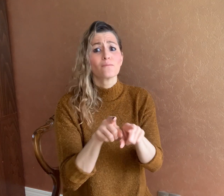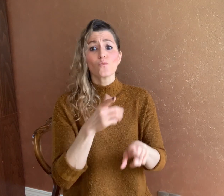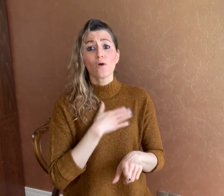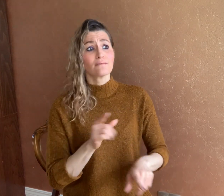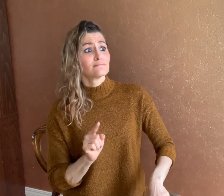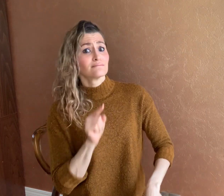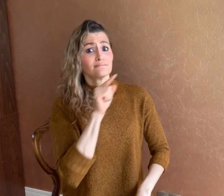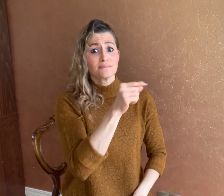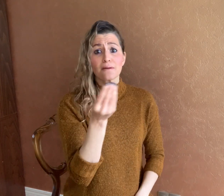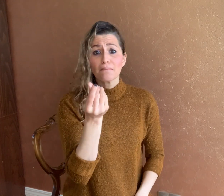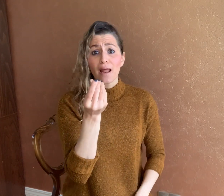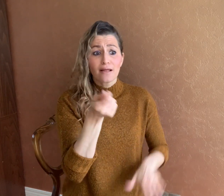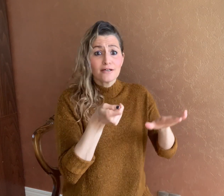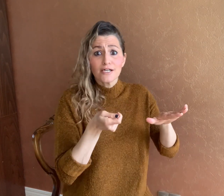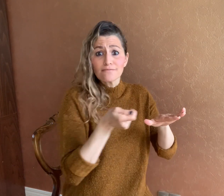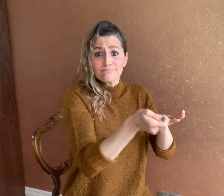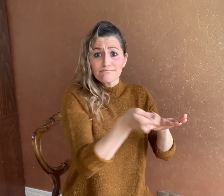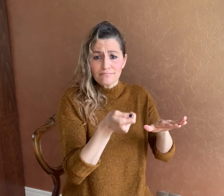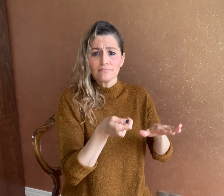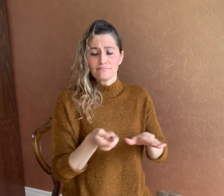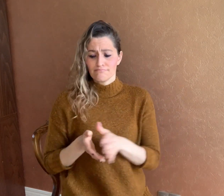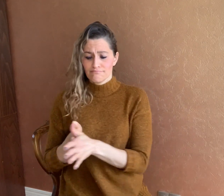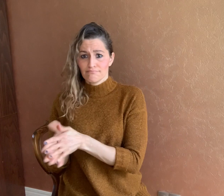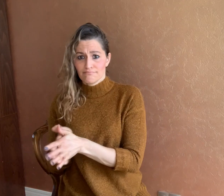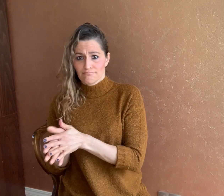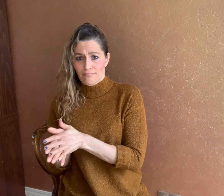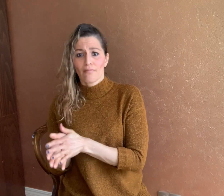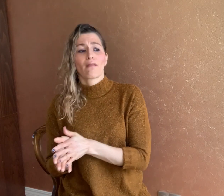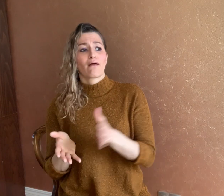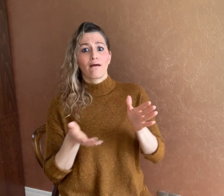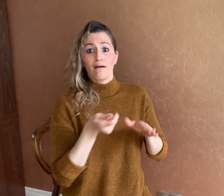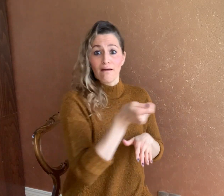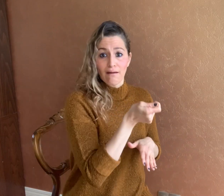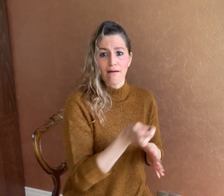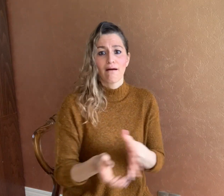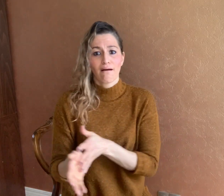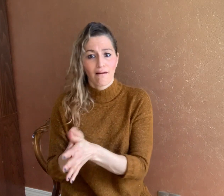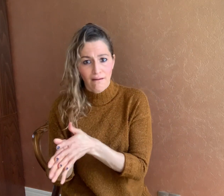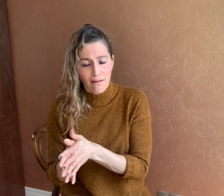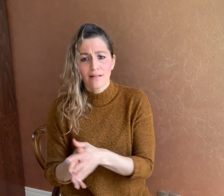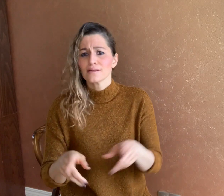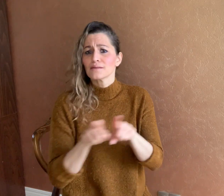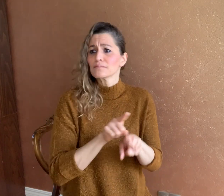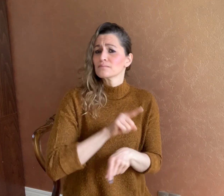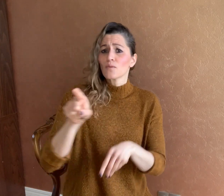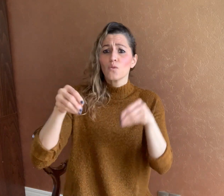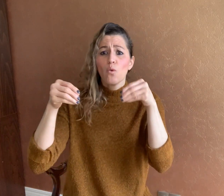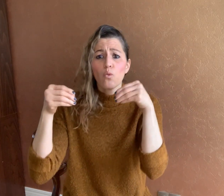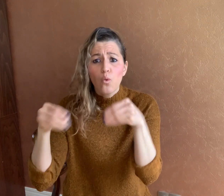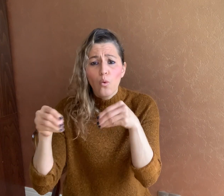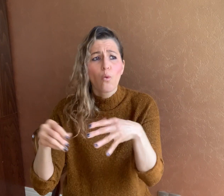It goes for visiting the bank machine, the grocery store and the like.